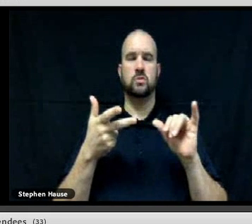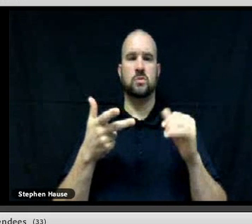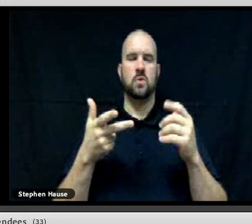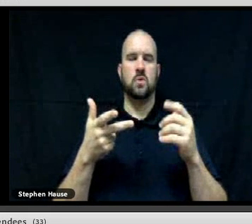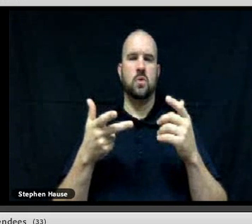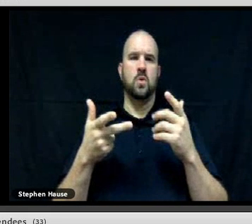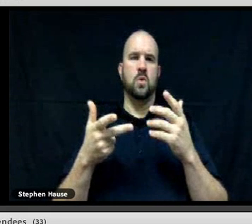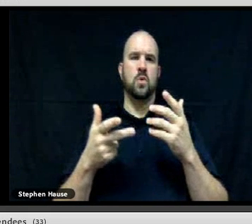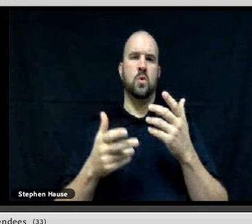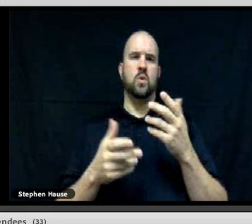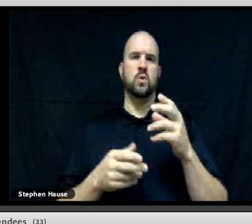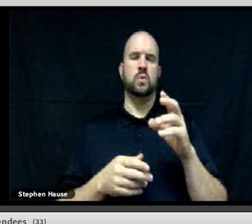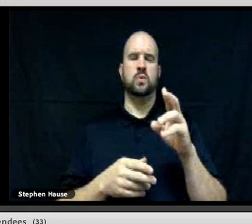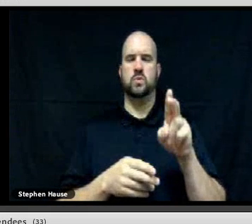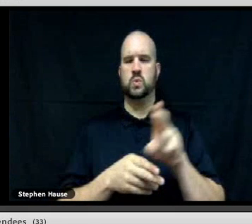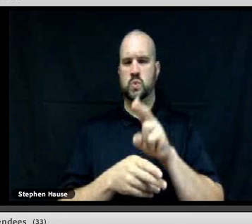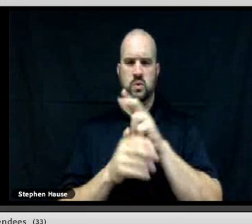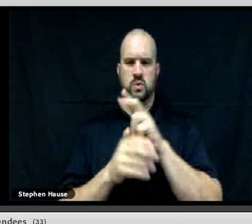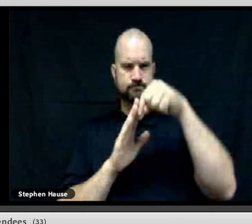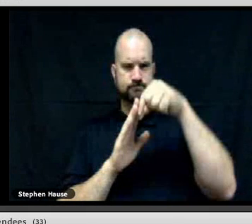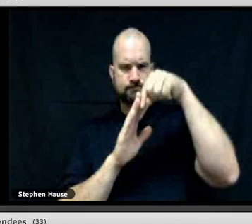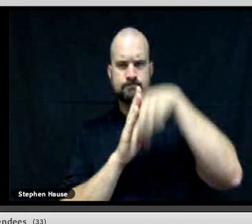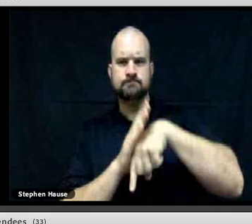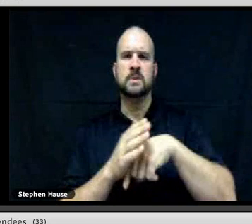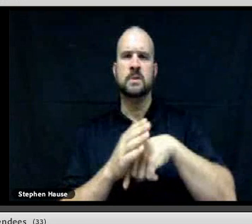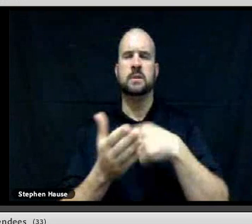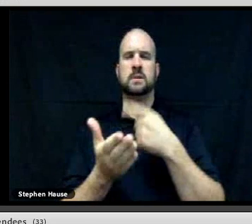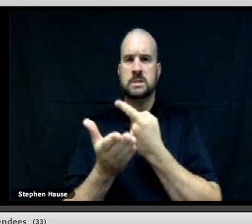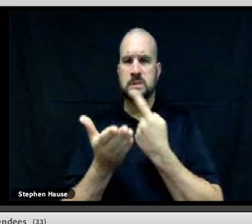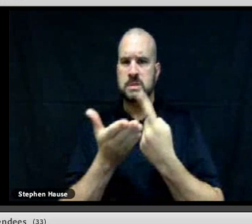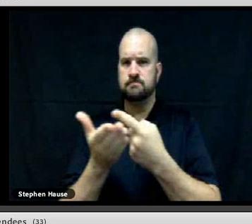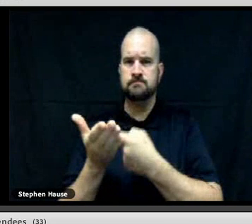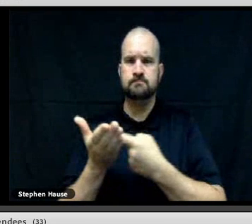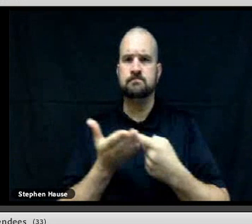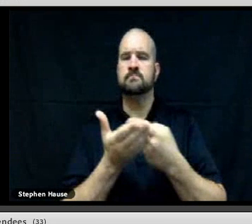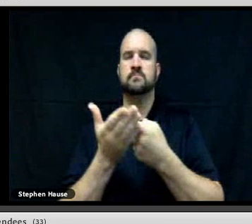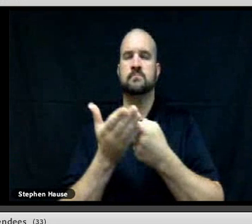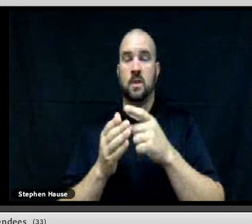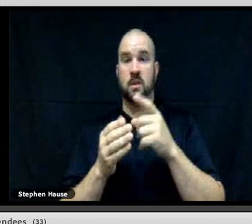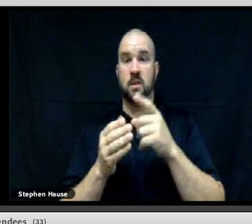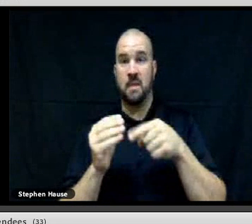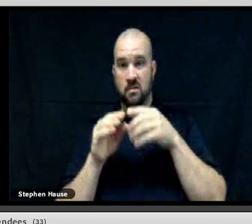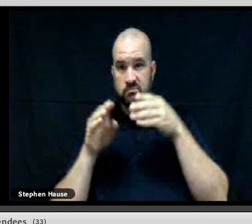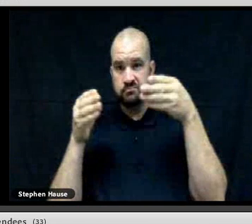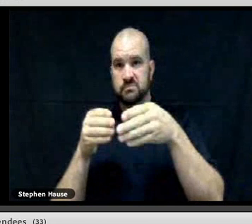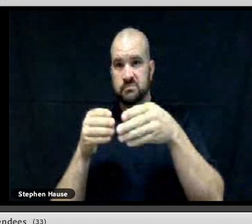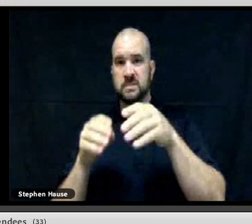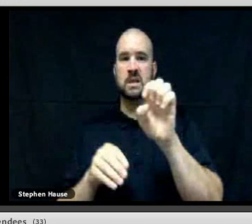ongoing and in-depth discussions about e-books and their future, uh, with partners, such as the Readers First,